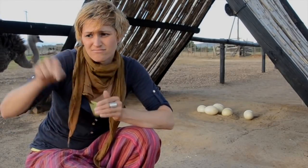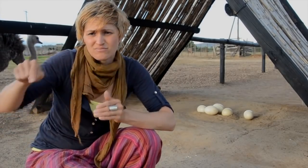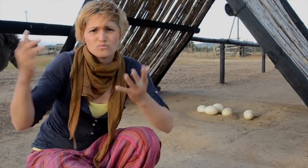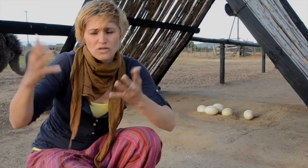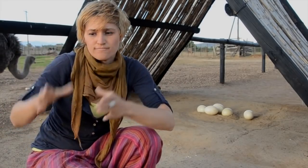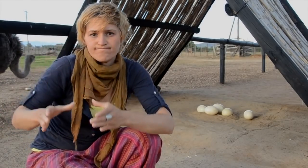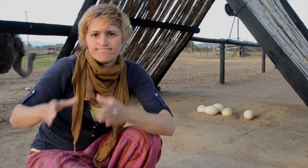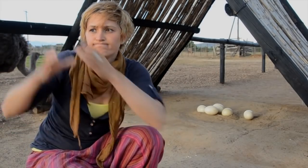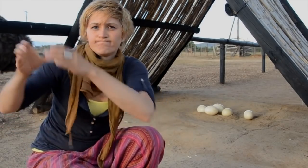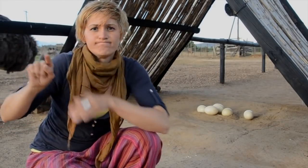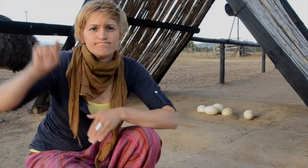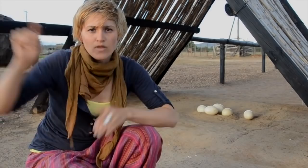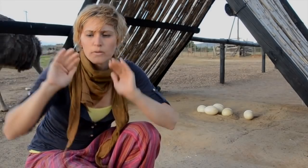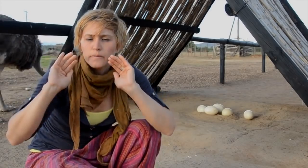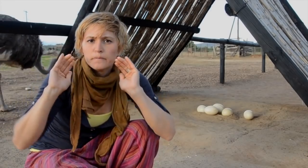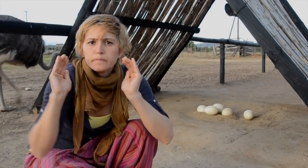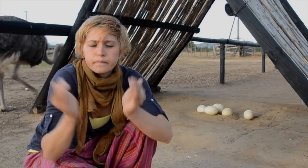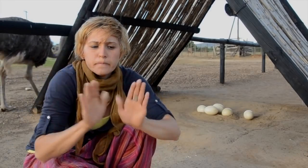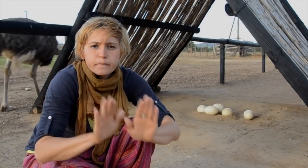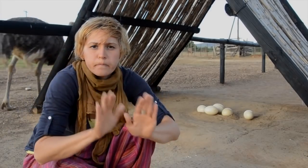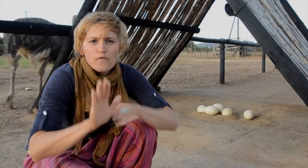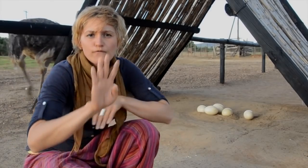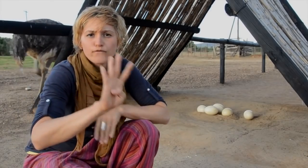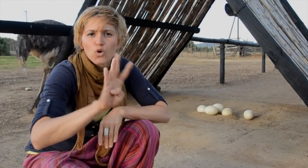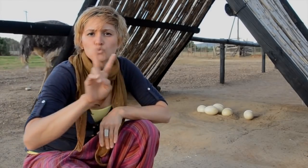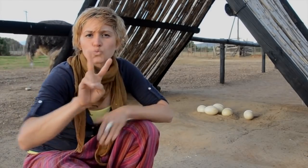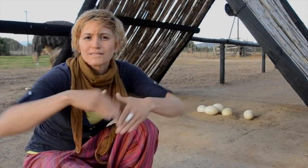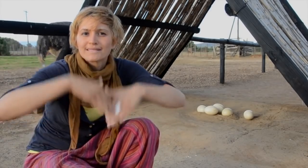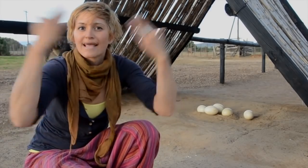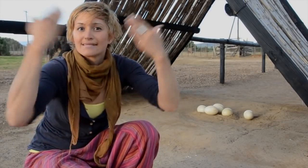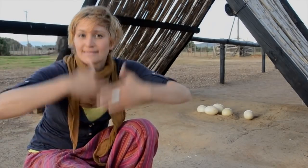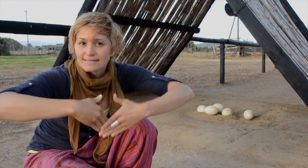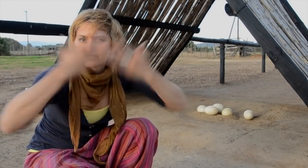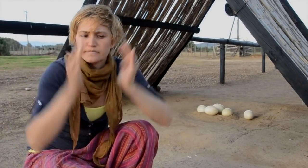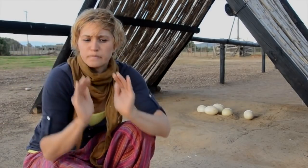The eggs taken will be incubated for 42